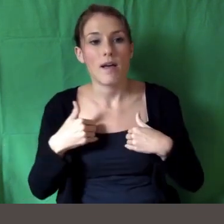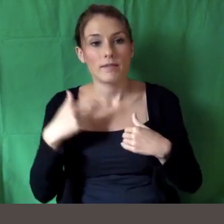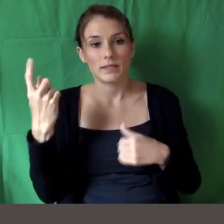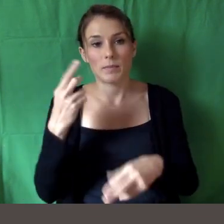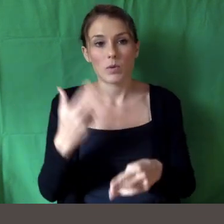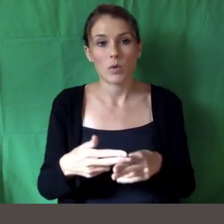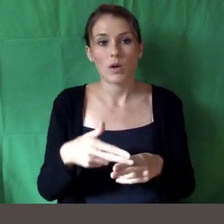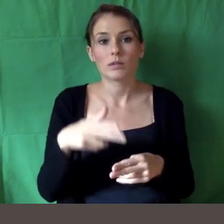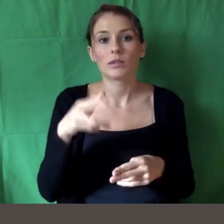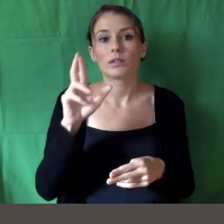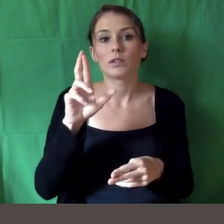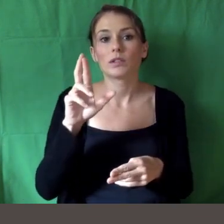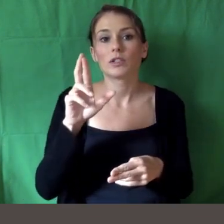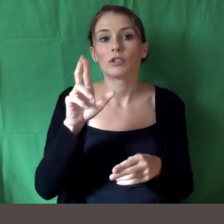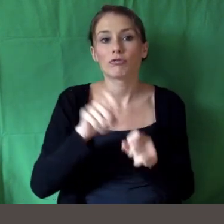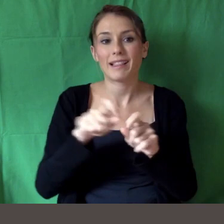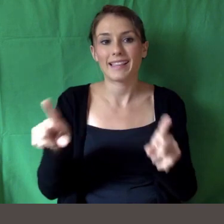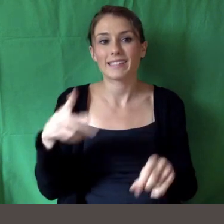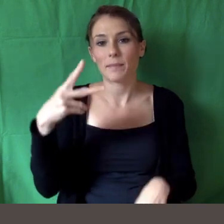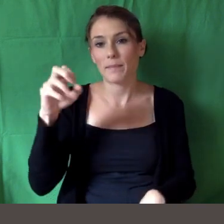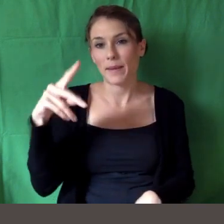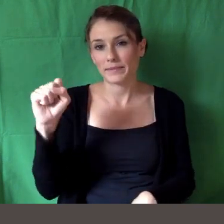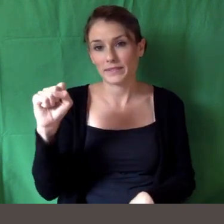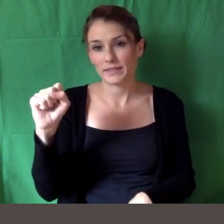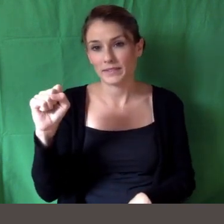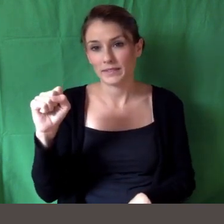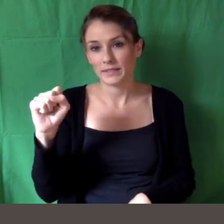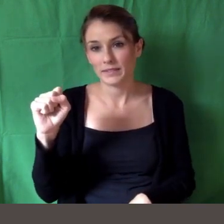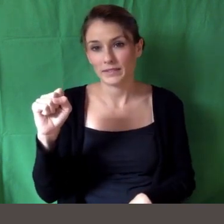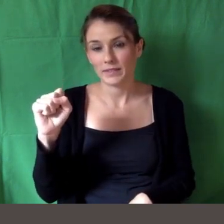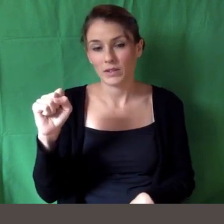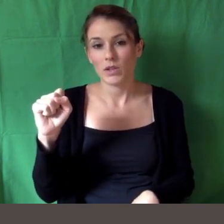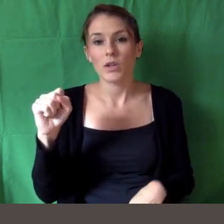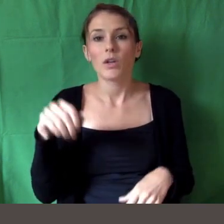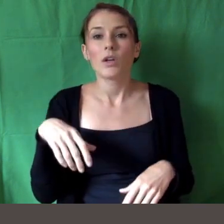called release PEPs, okay, also a PEP.